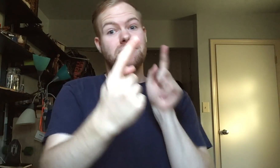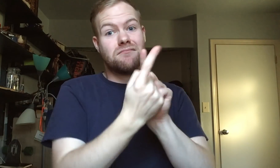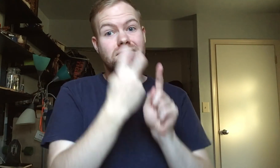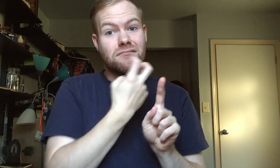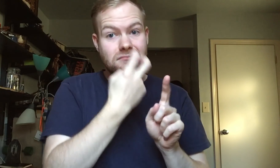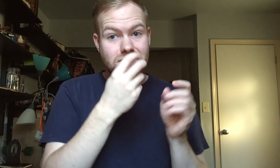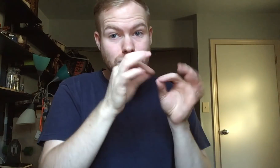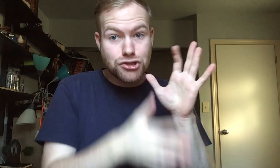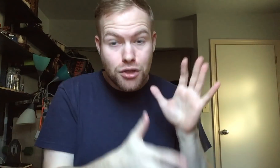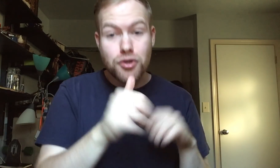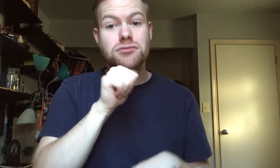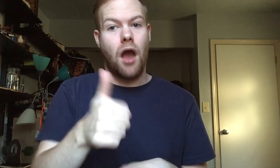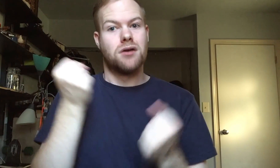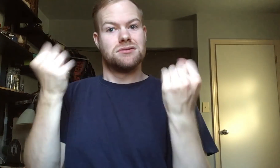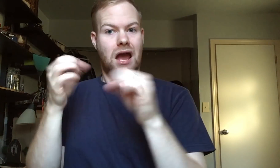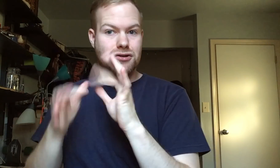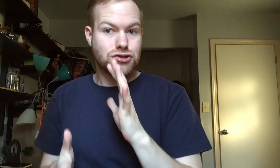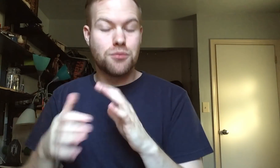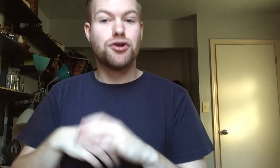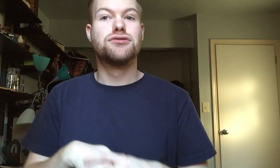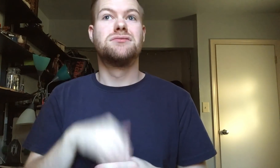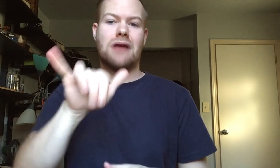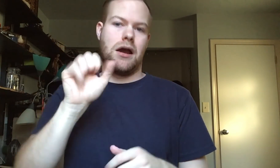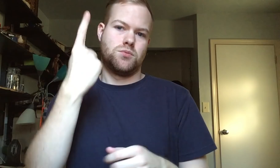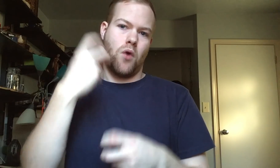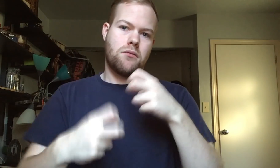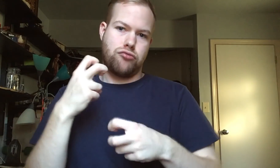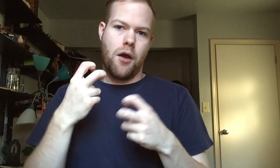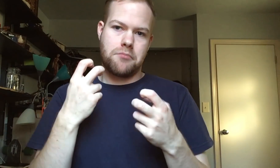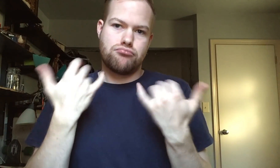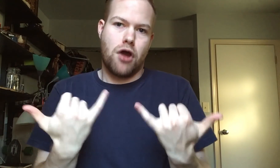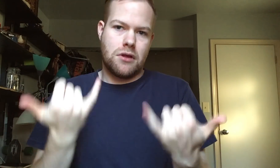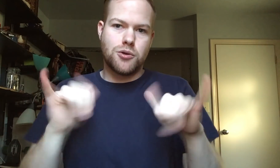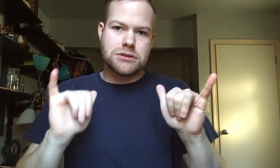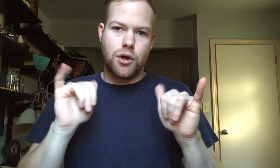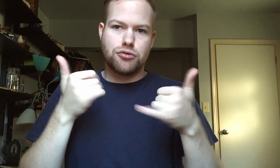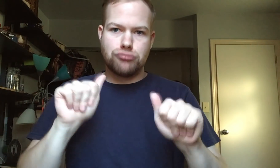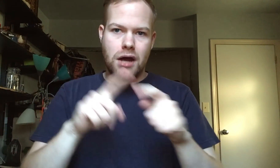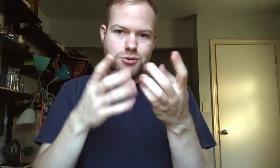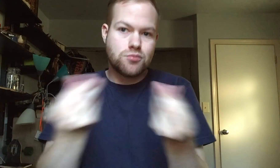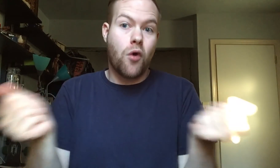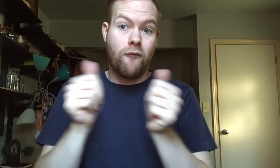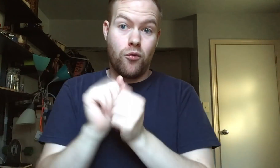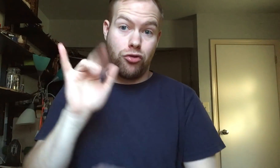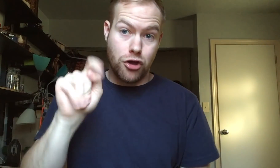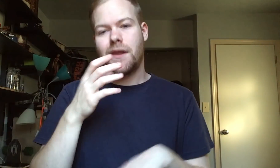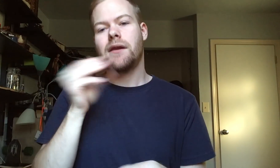they need a voice interpreter, not a sign interpreter. That is one problem that they’re still trying to solve with RIT.